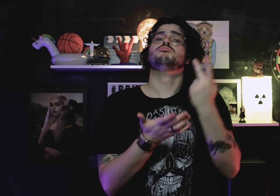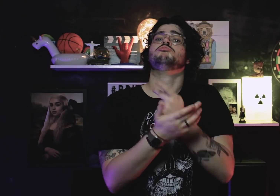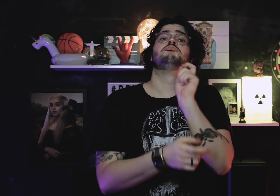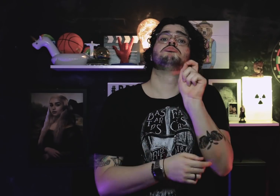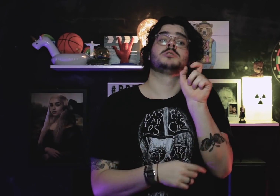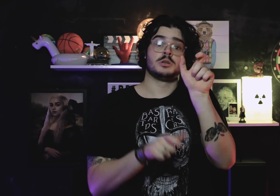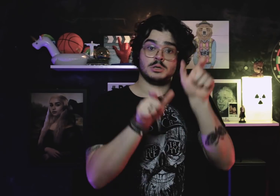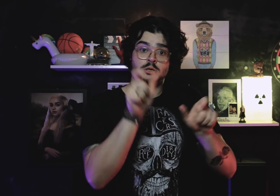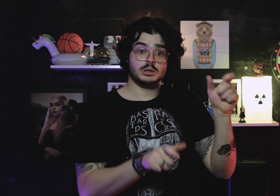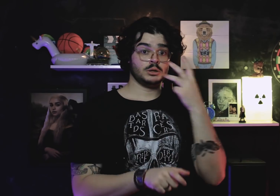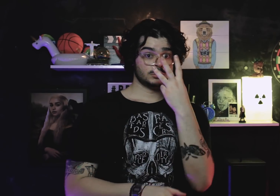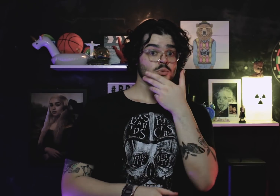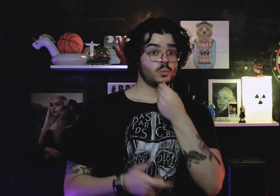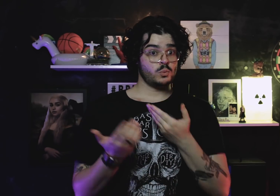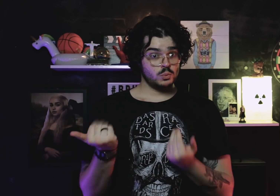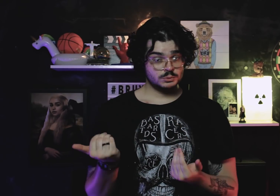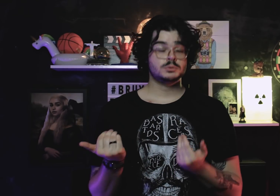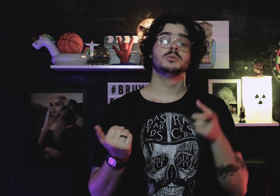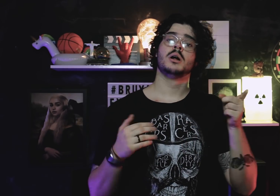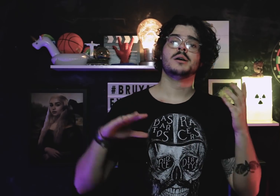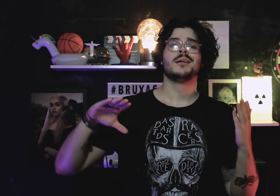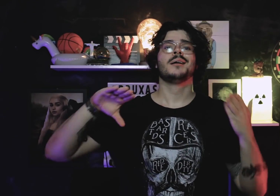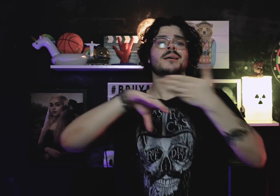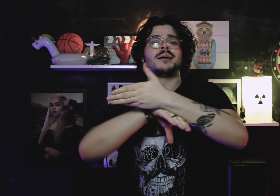tells the story of three young men who went